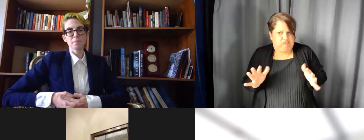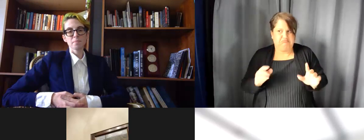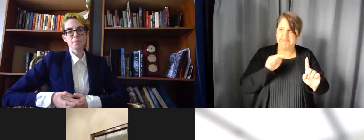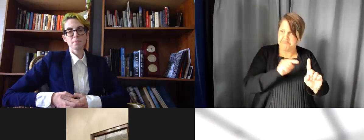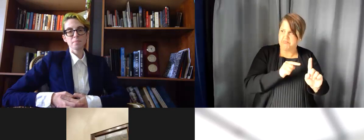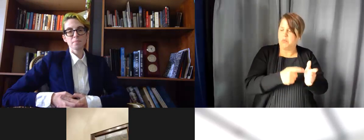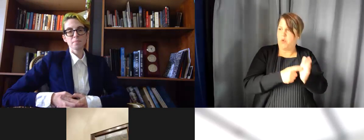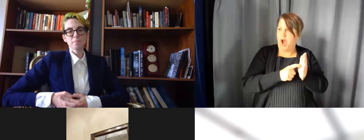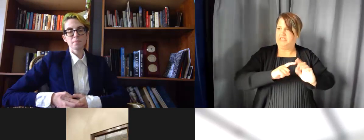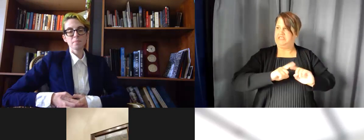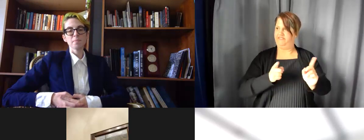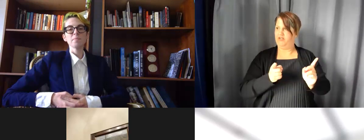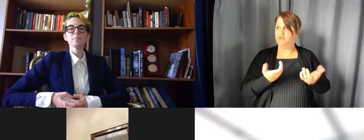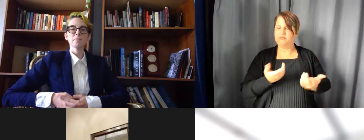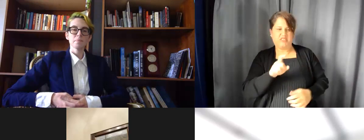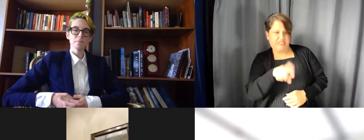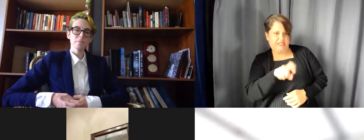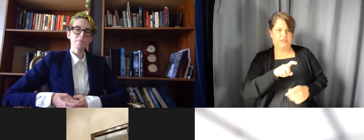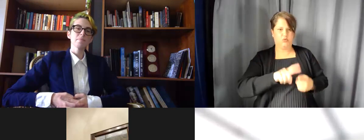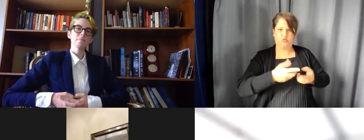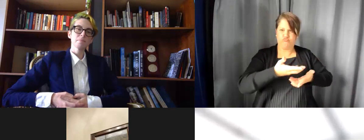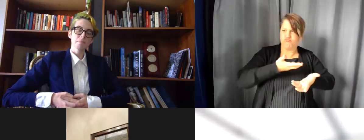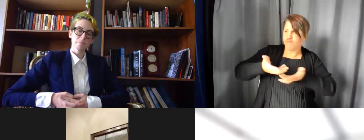Jordan Radford: needs to interact with the environment. So